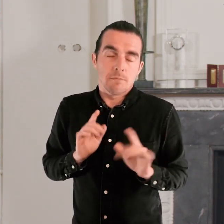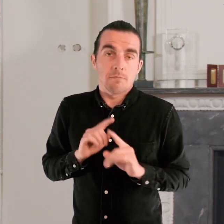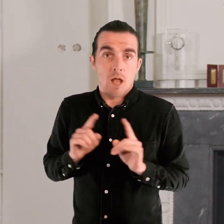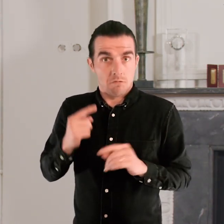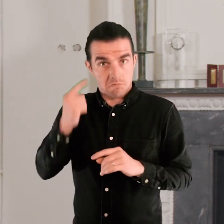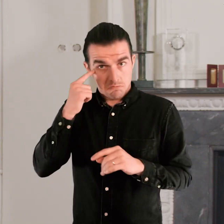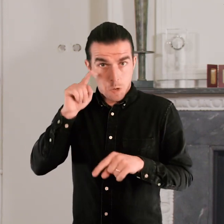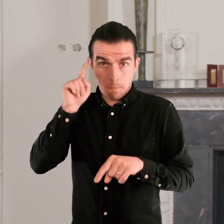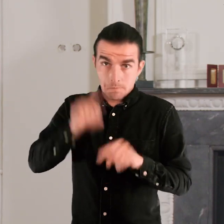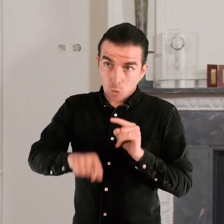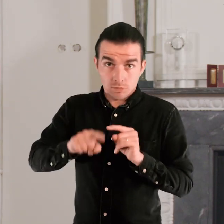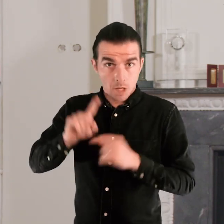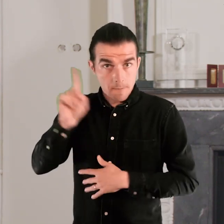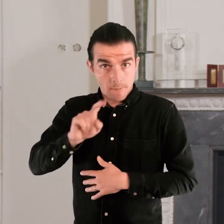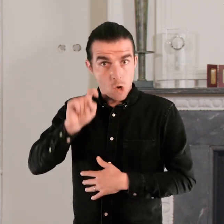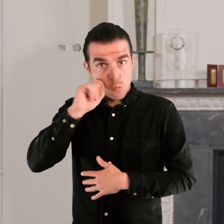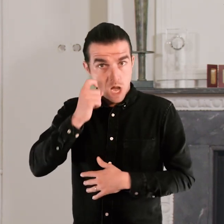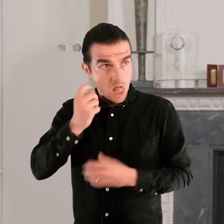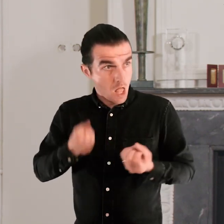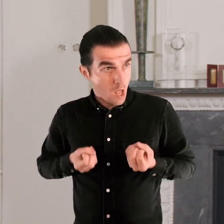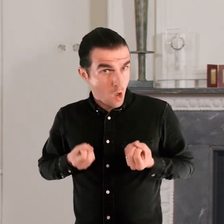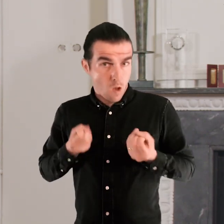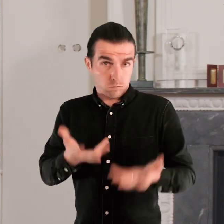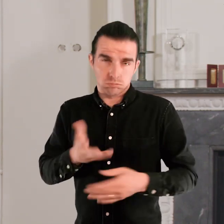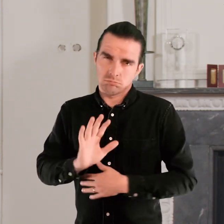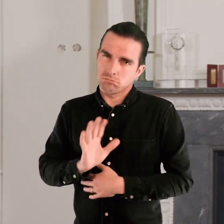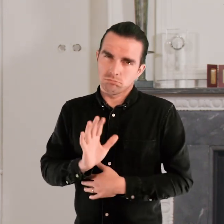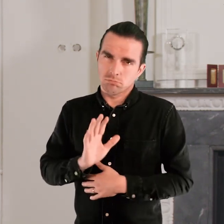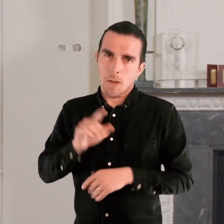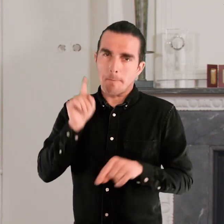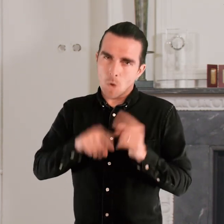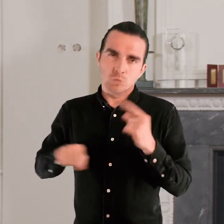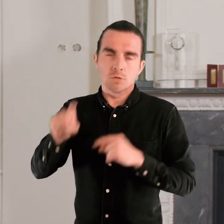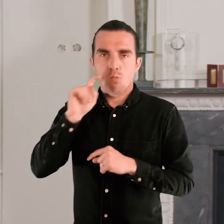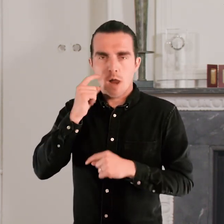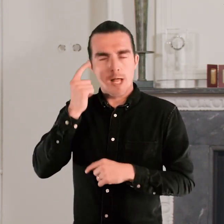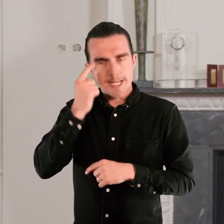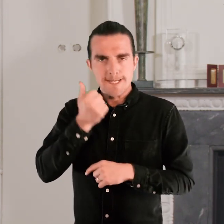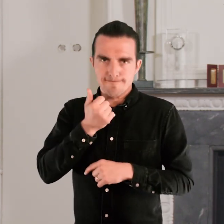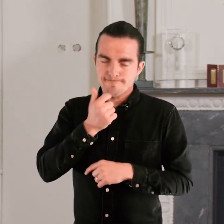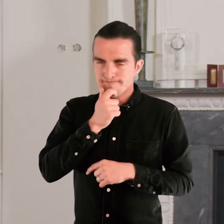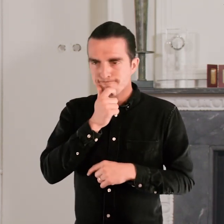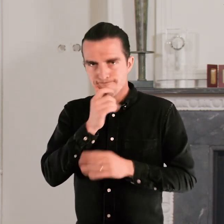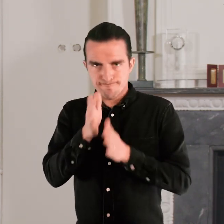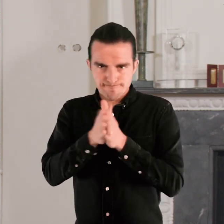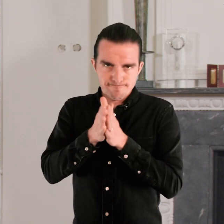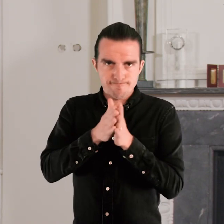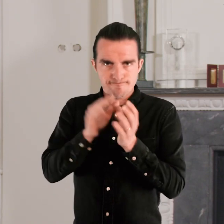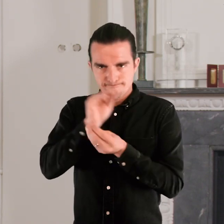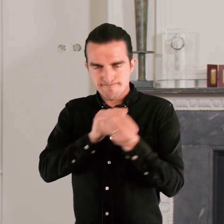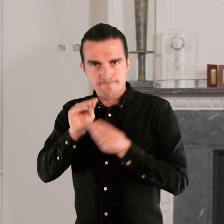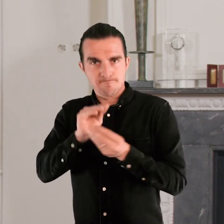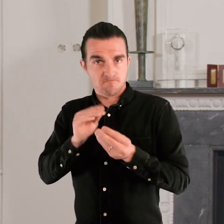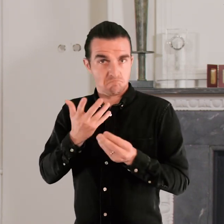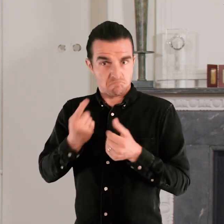But I don't think for most people, will use the grant in the way as I've been suggesting.